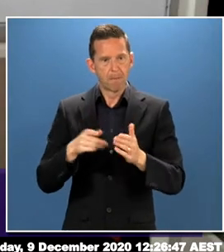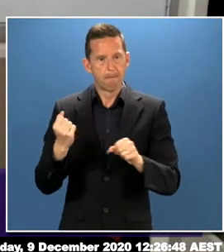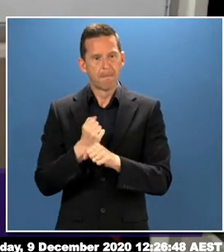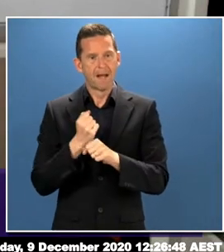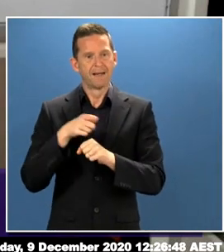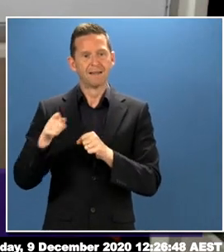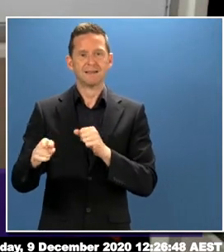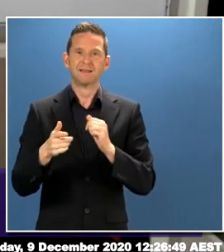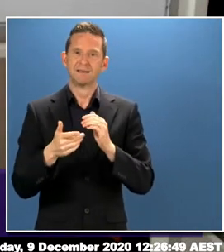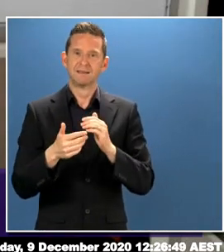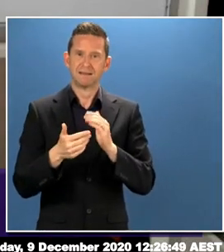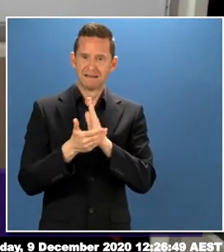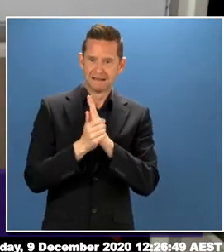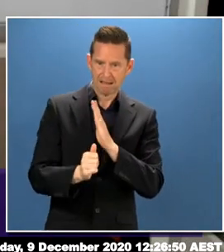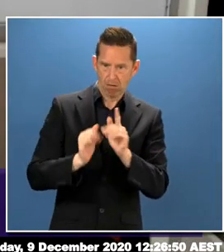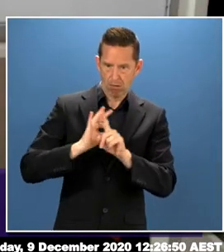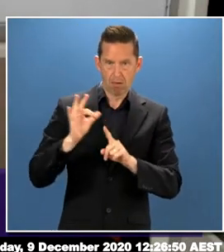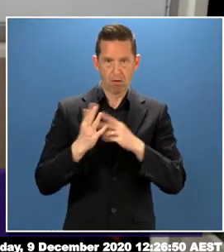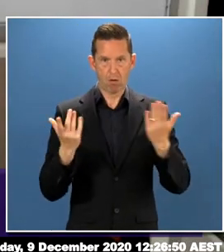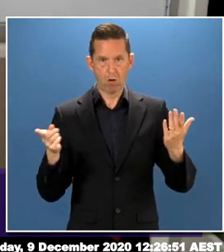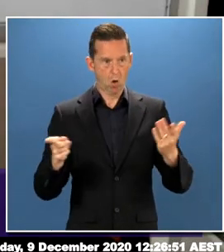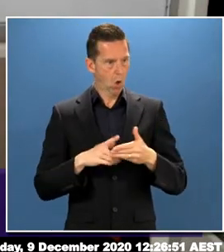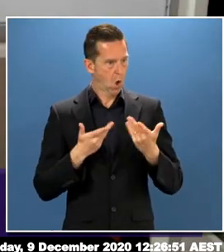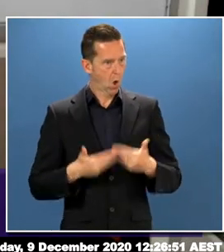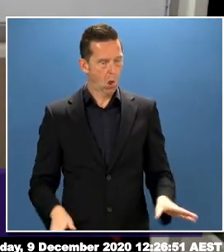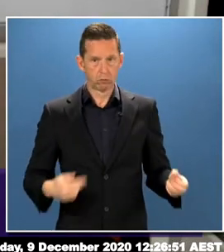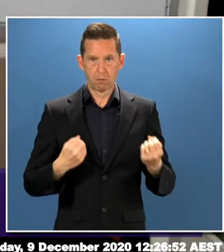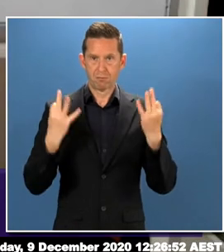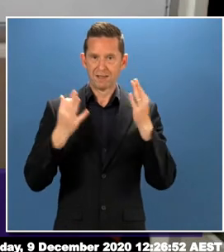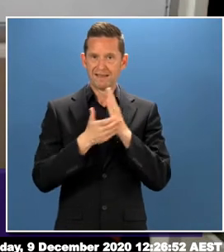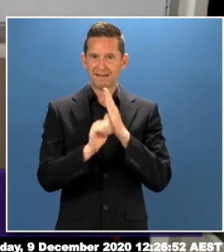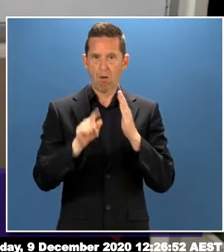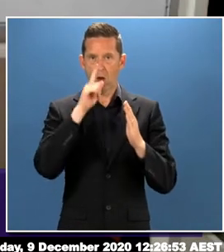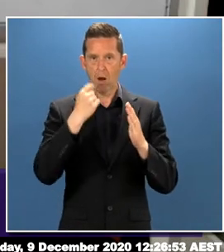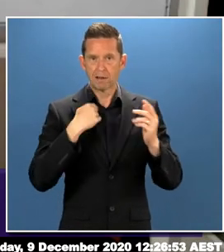So they lose out on both sides. They don't have the skills to look at the jobs they want to do, and they